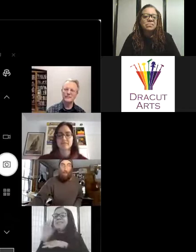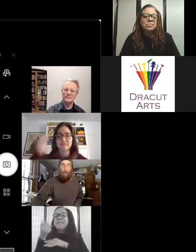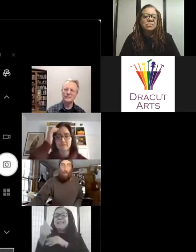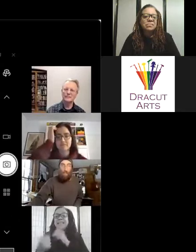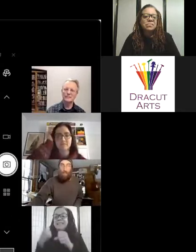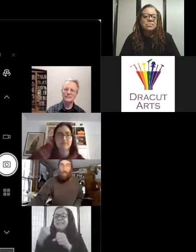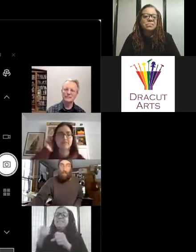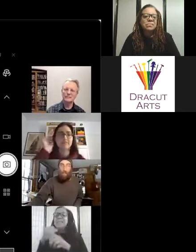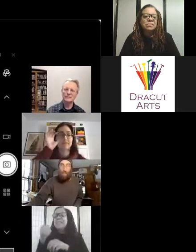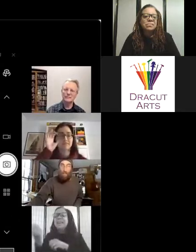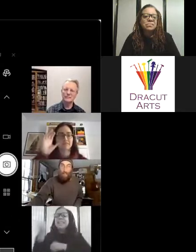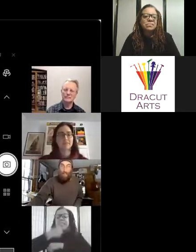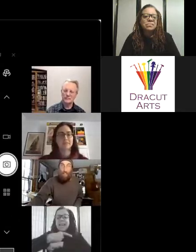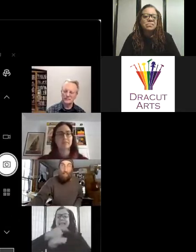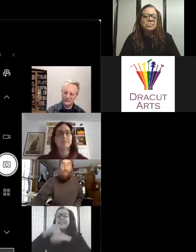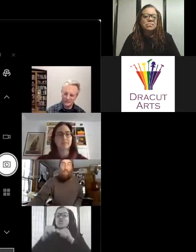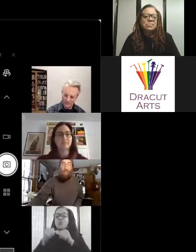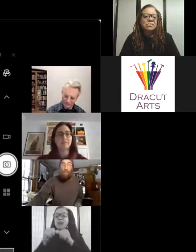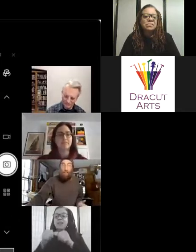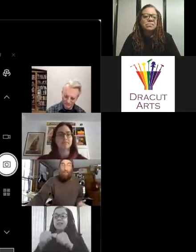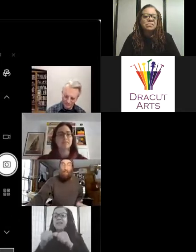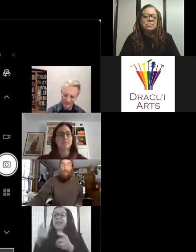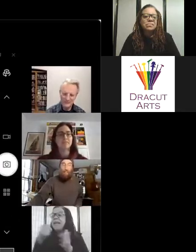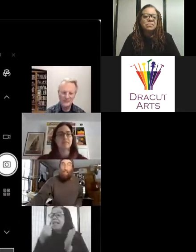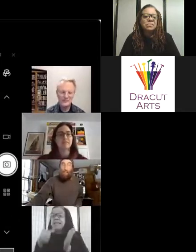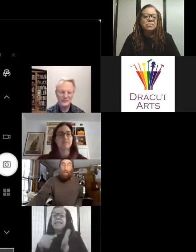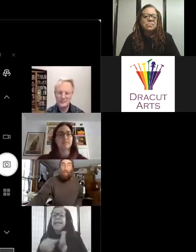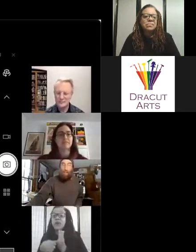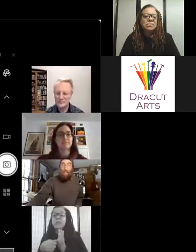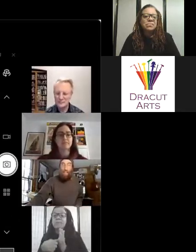wilderness in Spotsylvania, he says in his letter. So they're, they're just, they didn't